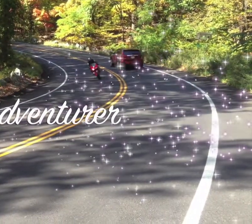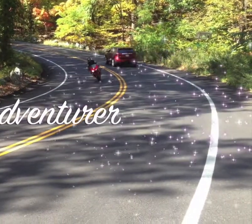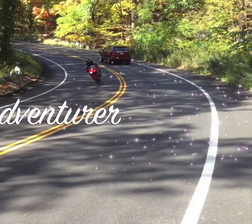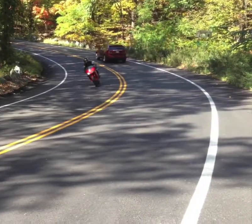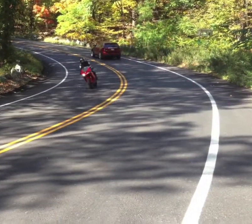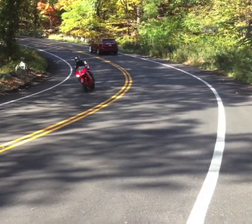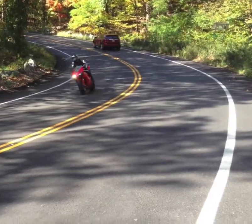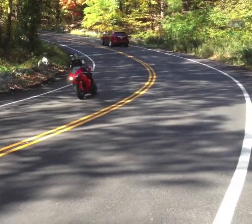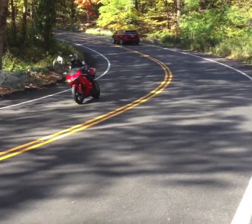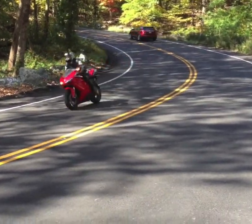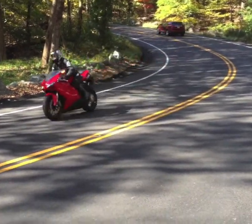Adventure and Travel